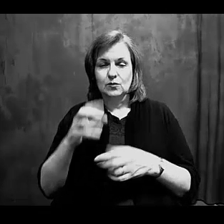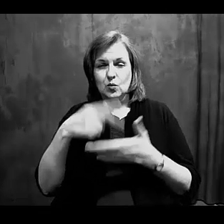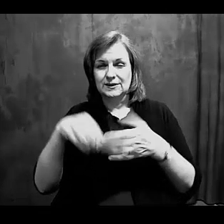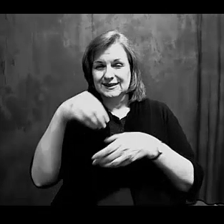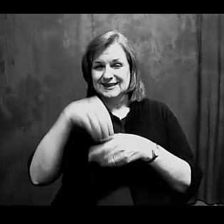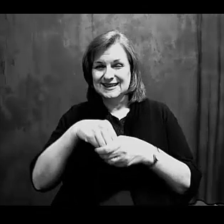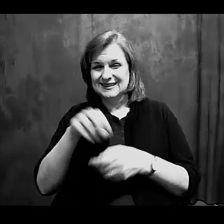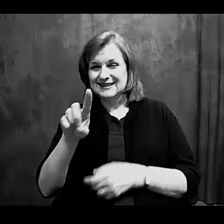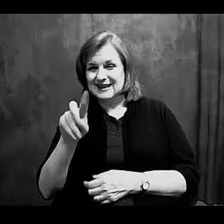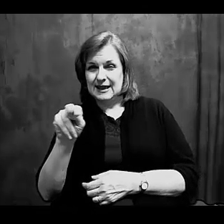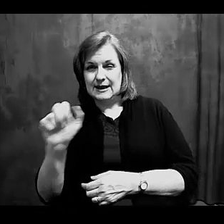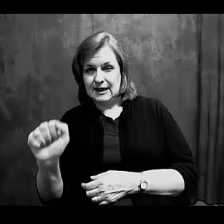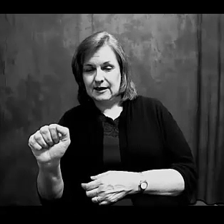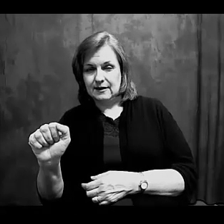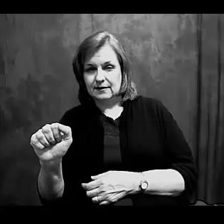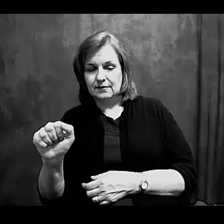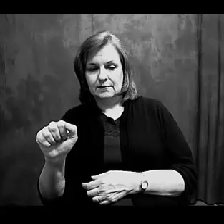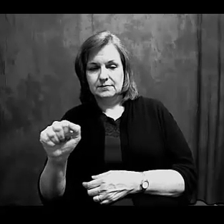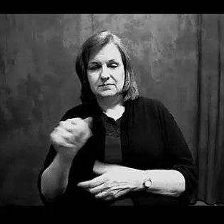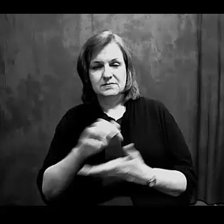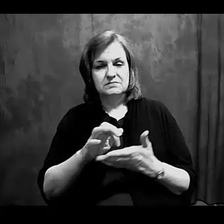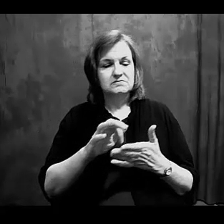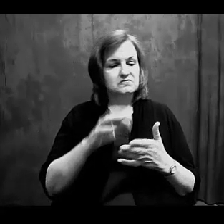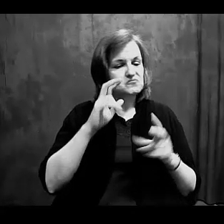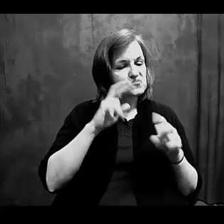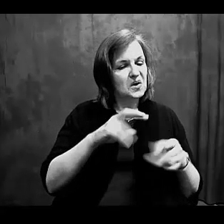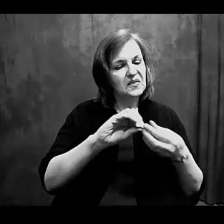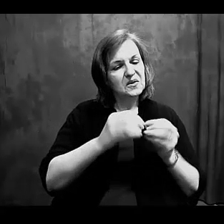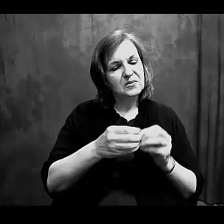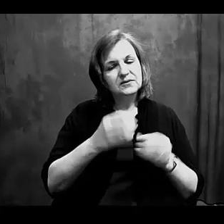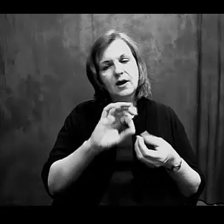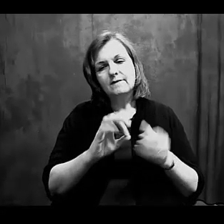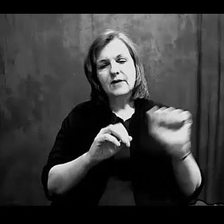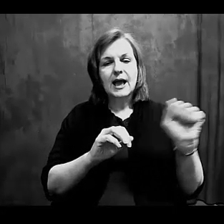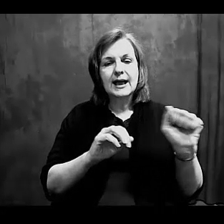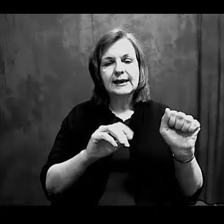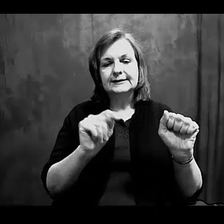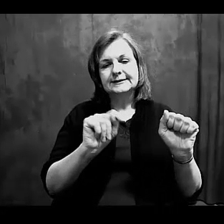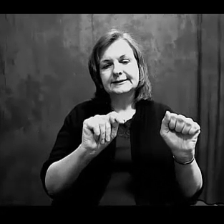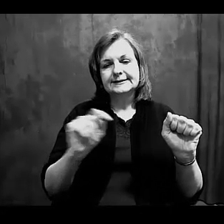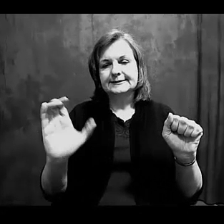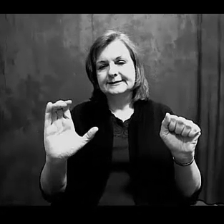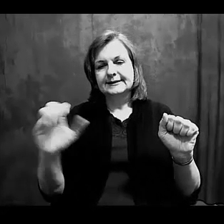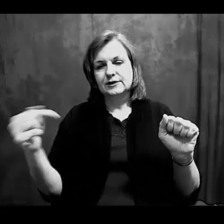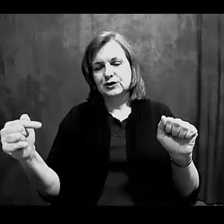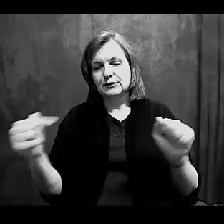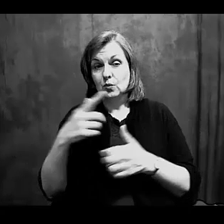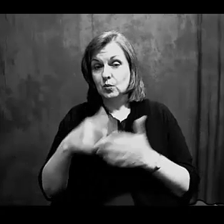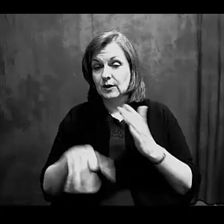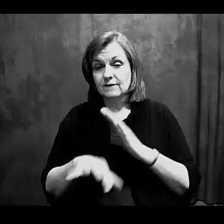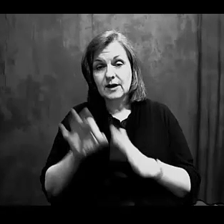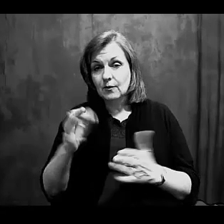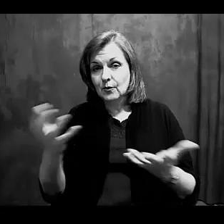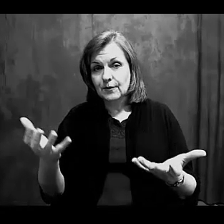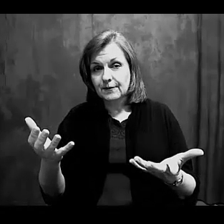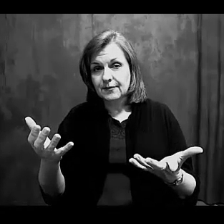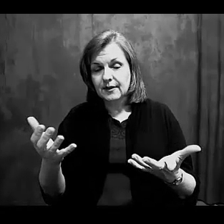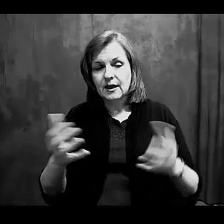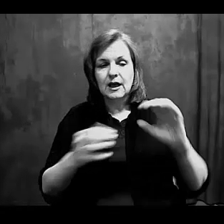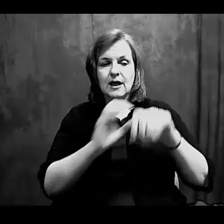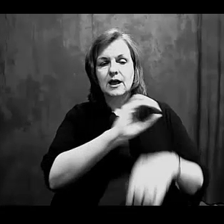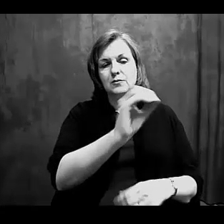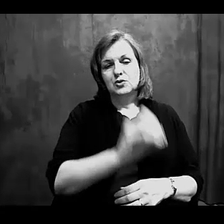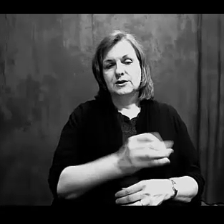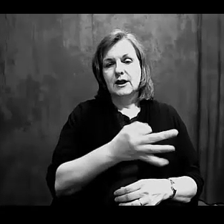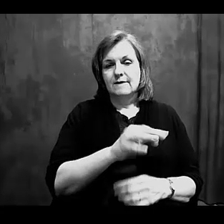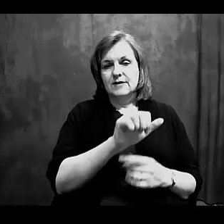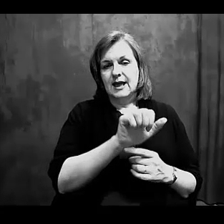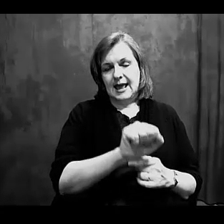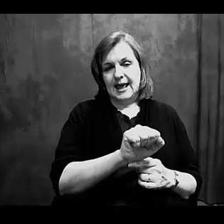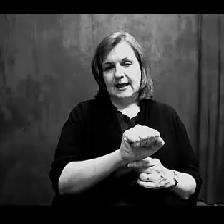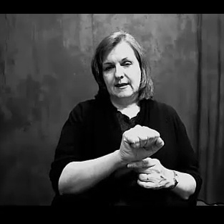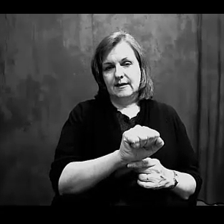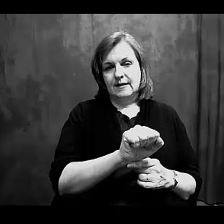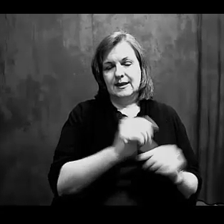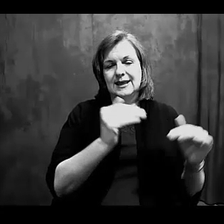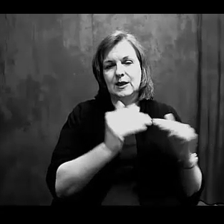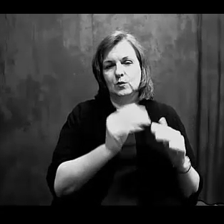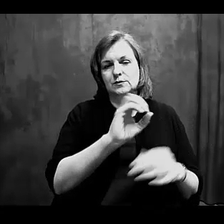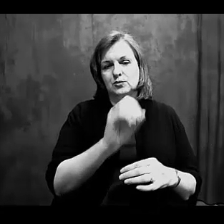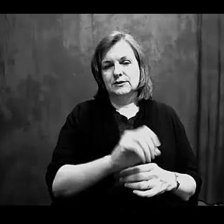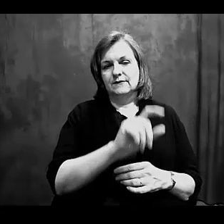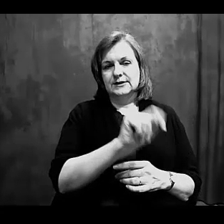so looking at the numbers of A's T's C's and G's - and what he found was the percentage of A equals the percentage of T